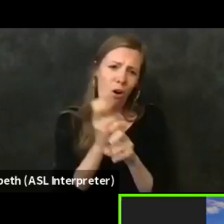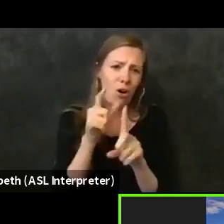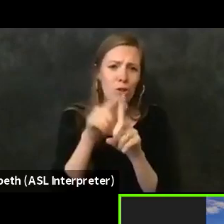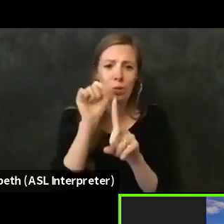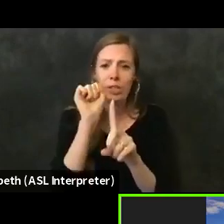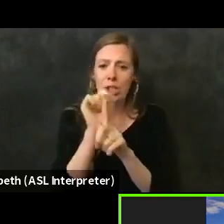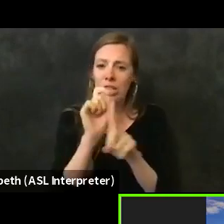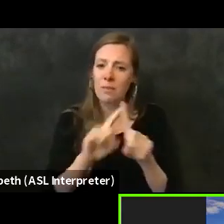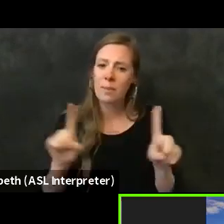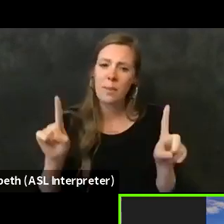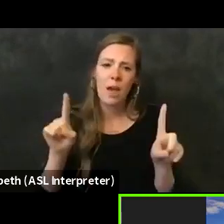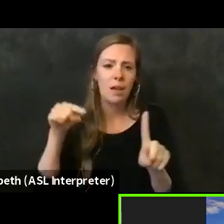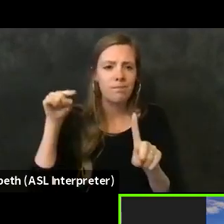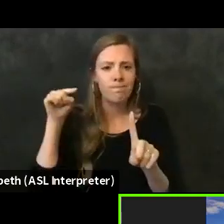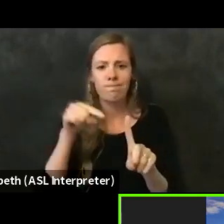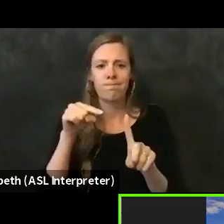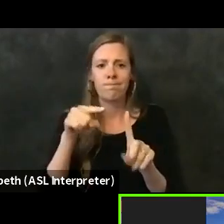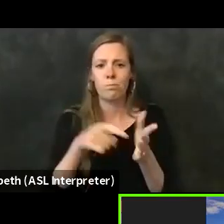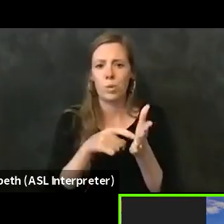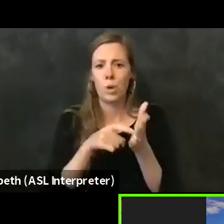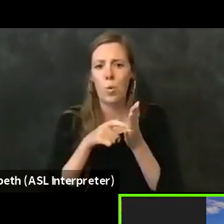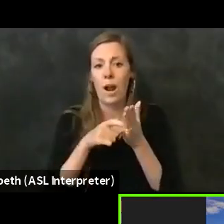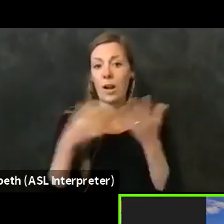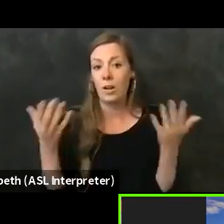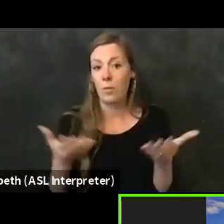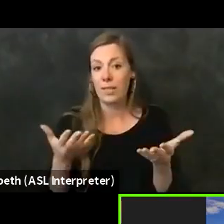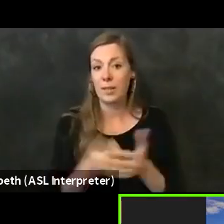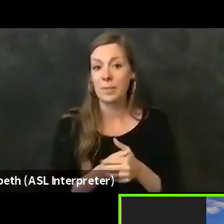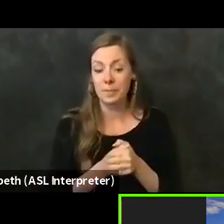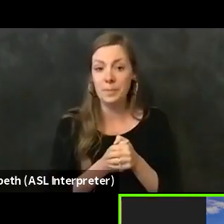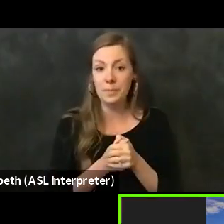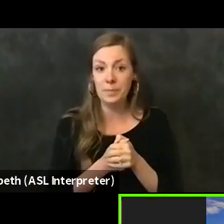is the absolute mandate of what's before us. So what are we doing?